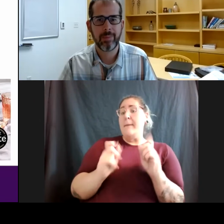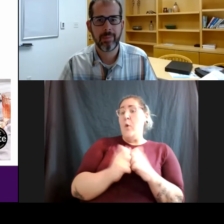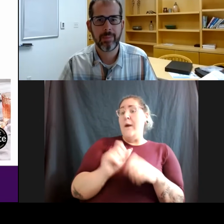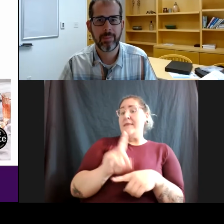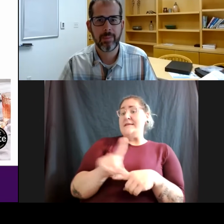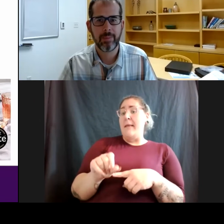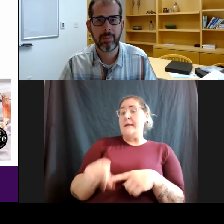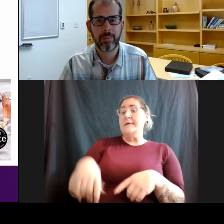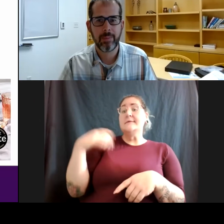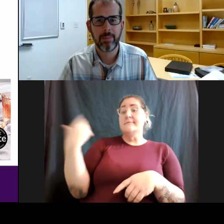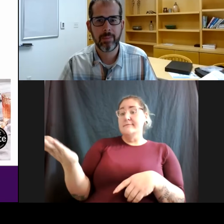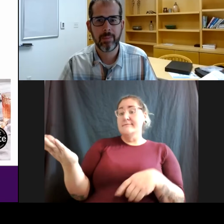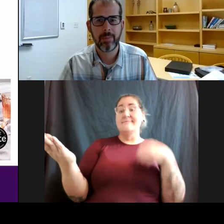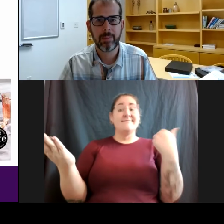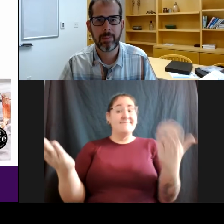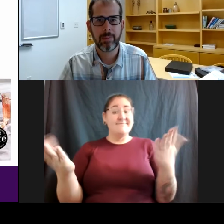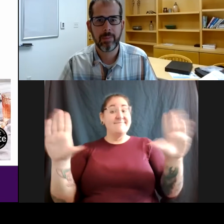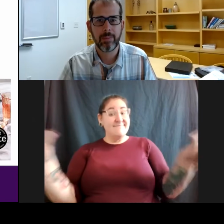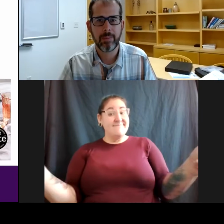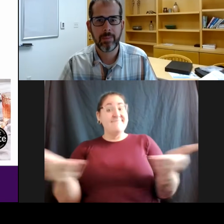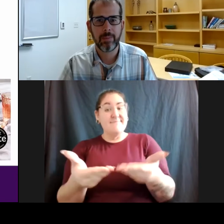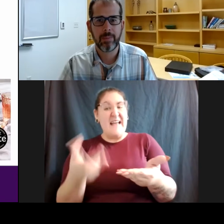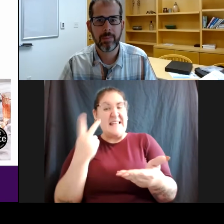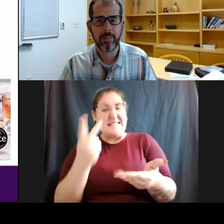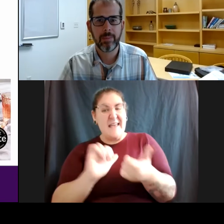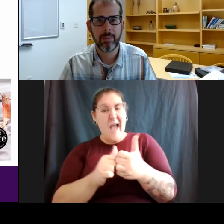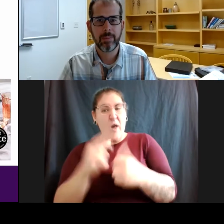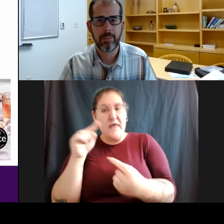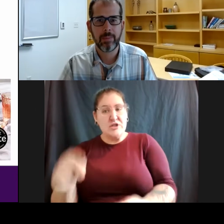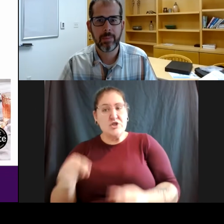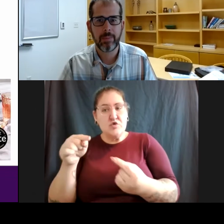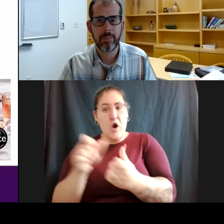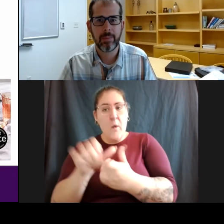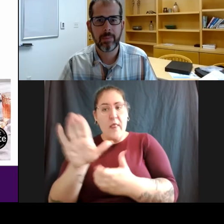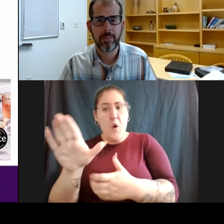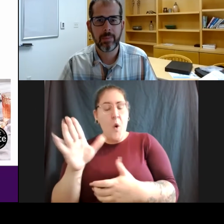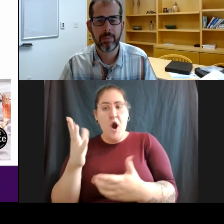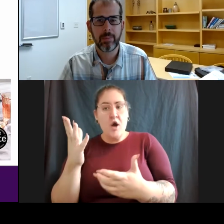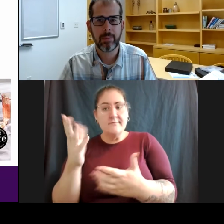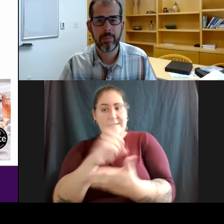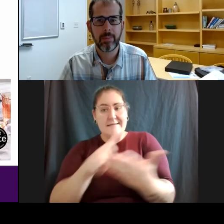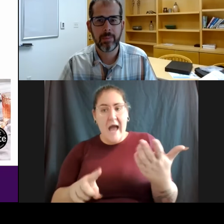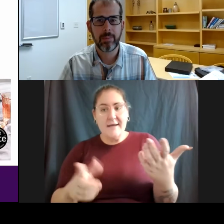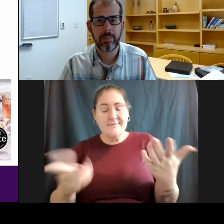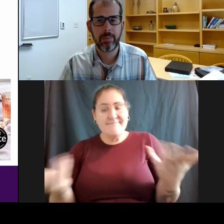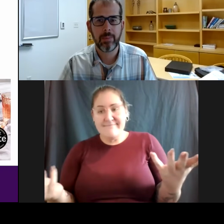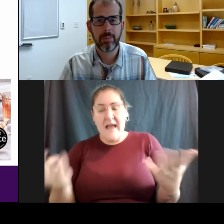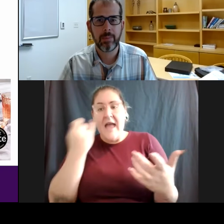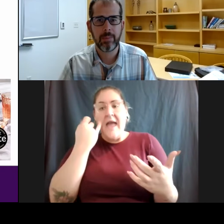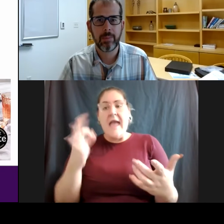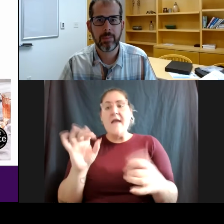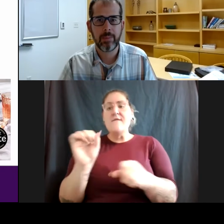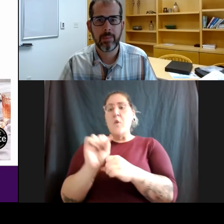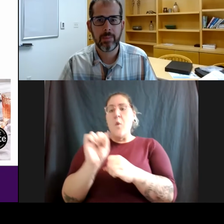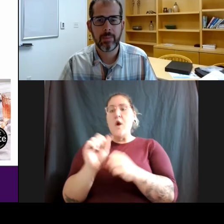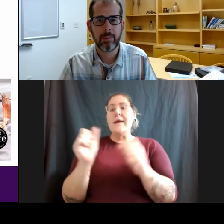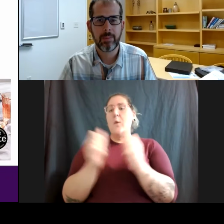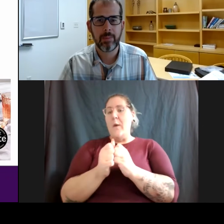very compelling I do have to say. If you are working with a designer or a team who are